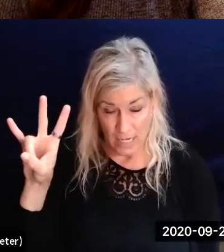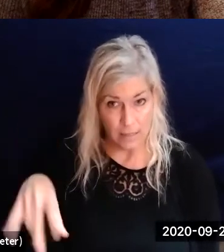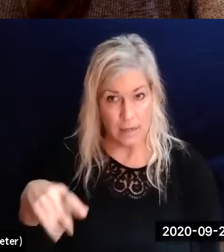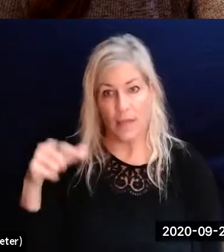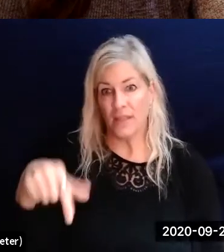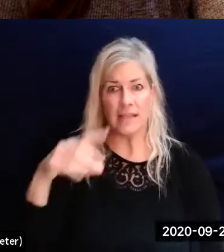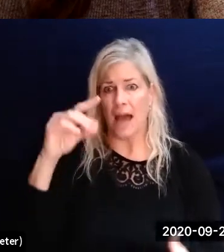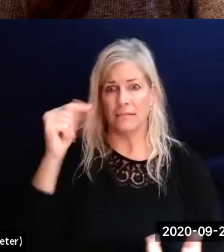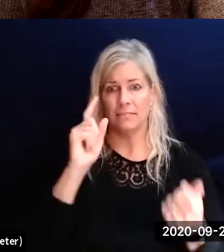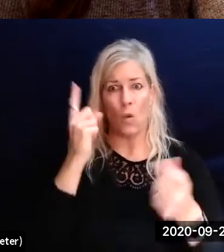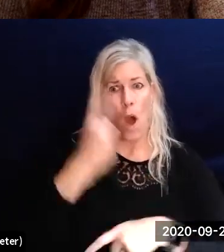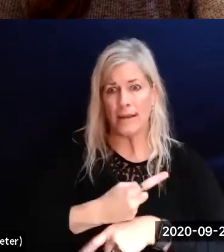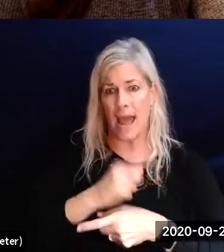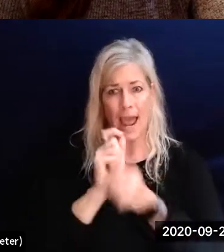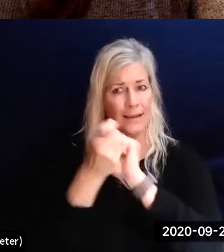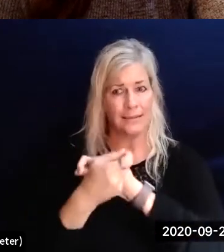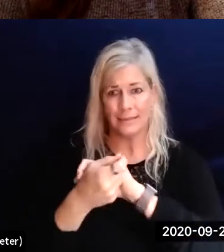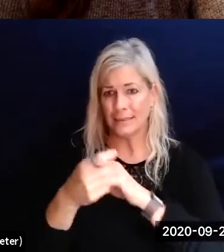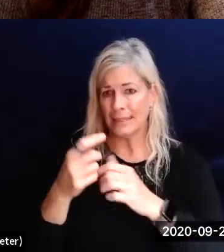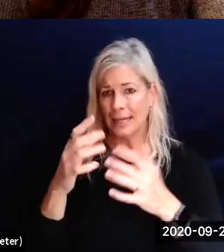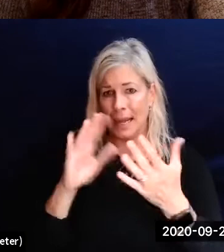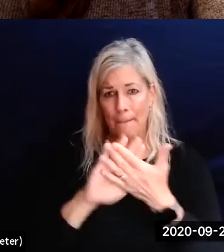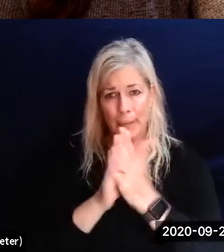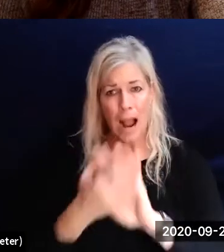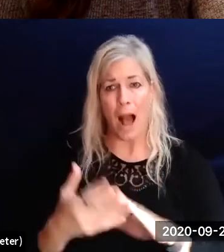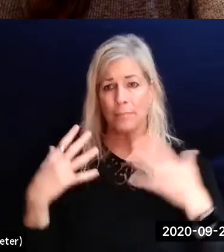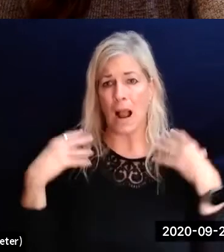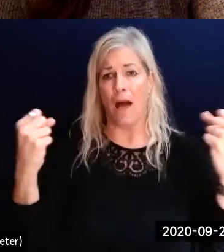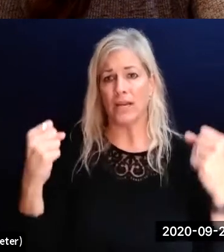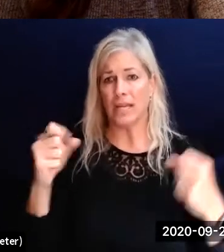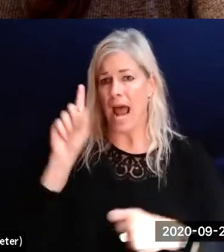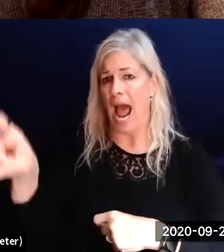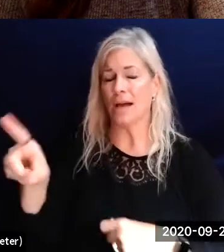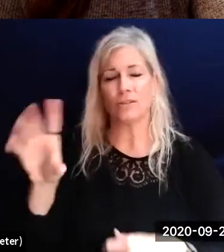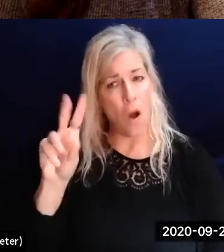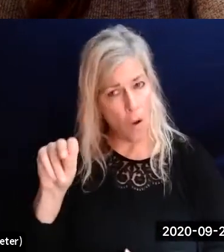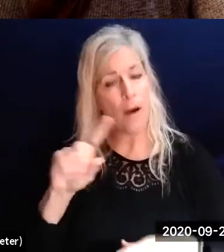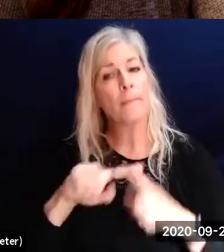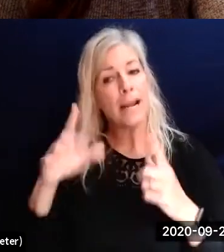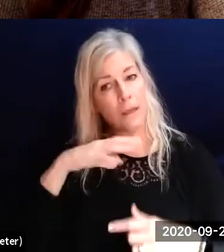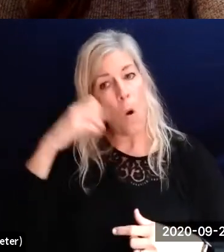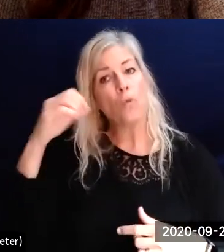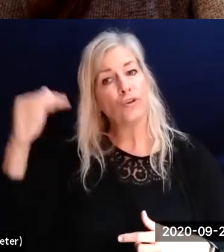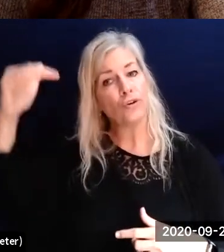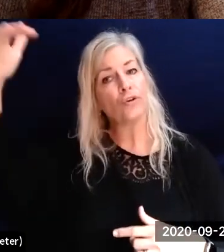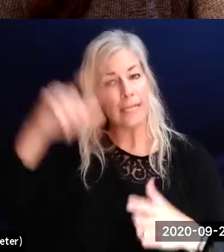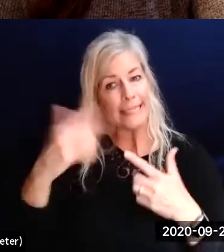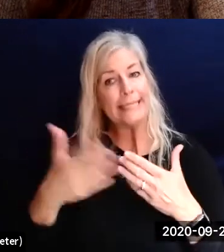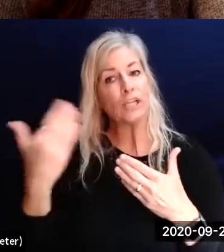overnight. And I think as I'm getting older it's just getting easier and easier. But I know when you're young it can sometimes be difficult, but